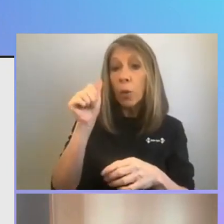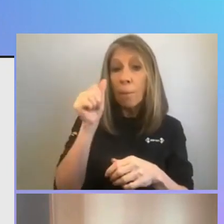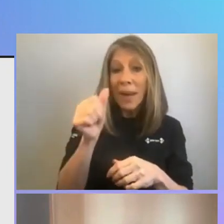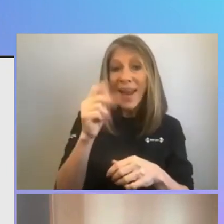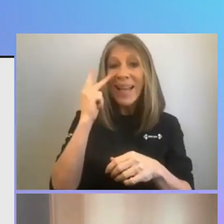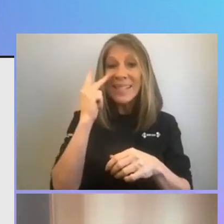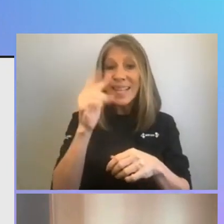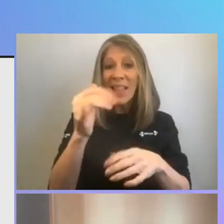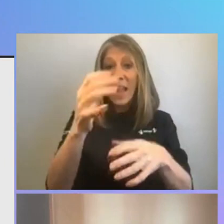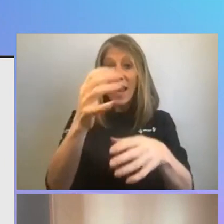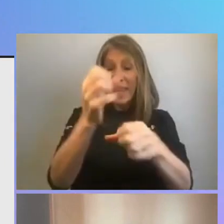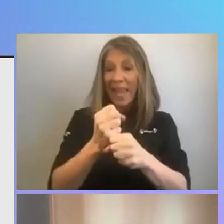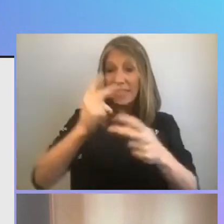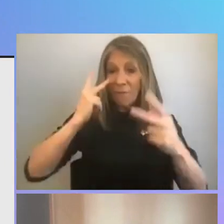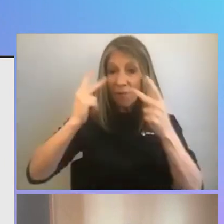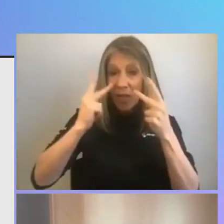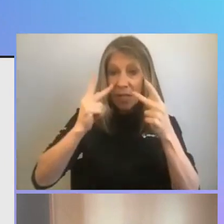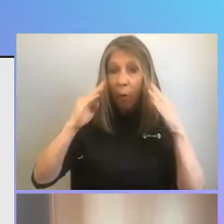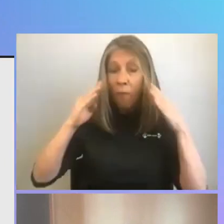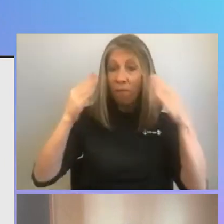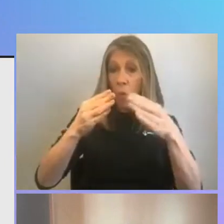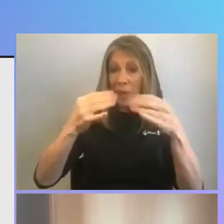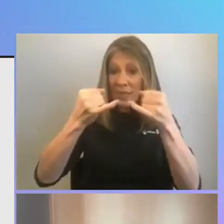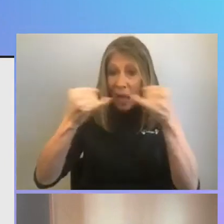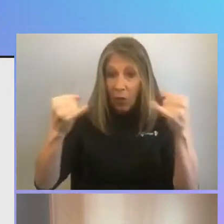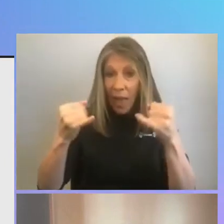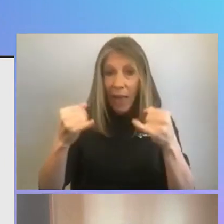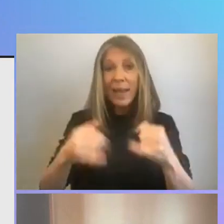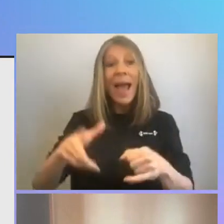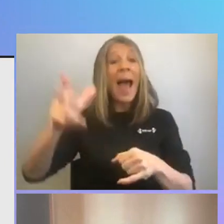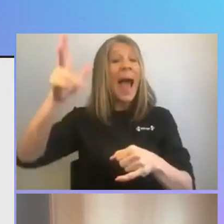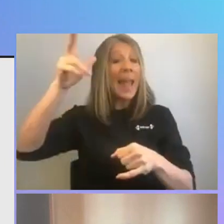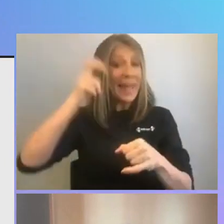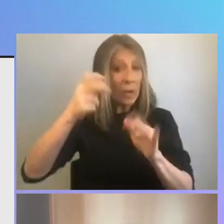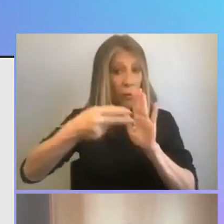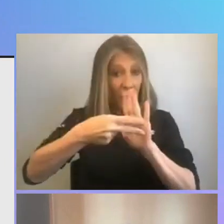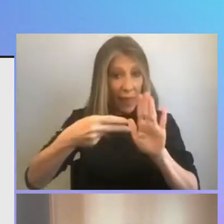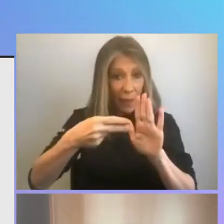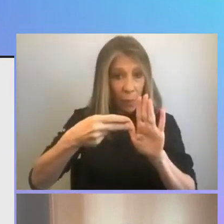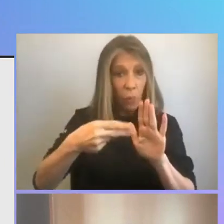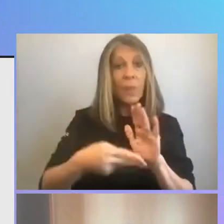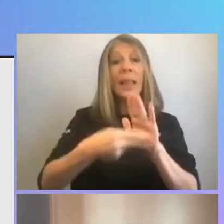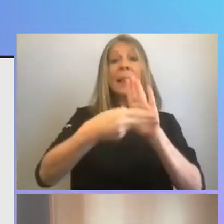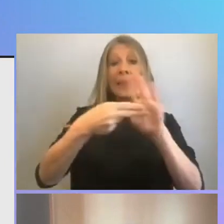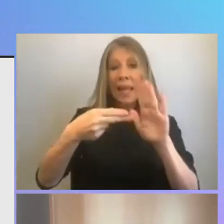modal trigger button, I see that the button receives a visible focus outline. I hear its label, so label. This action opens a